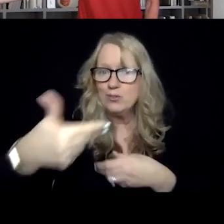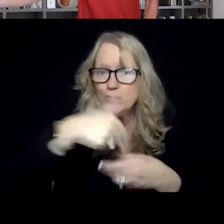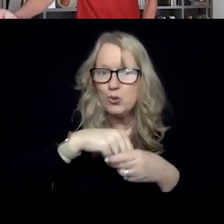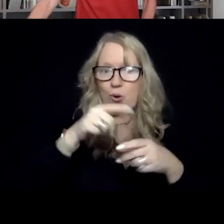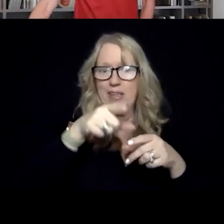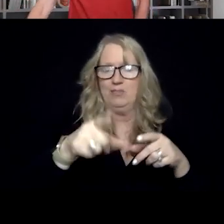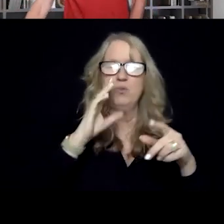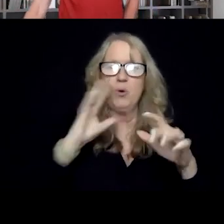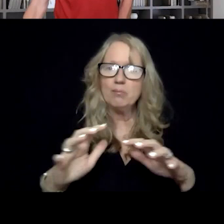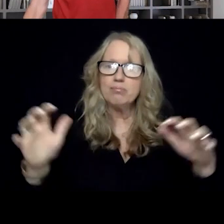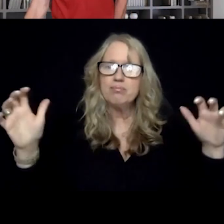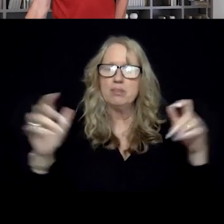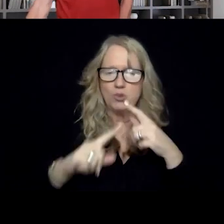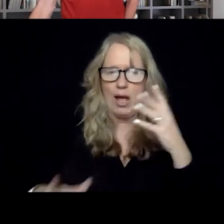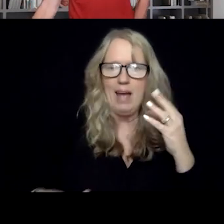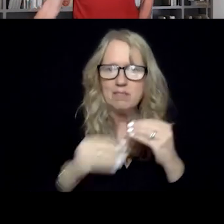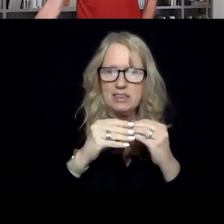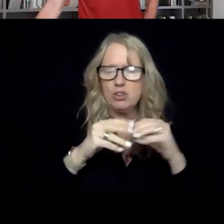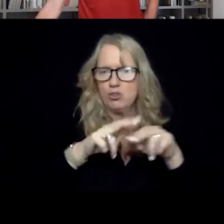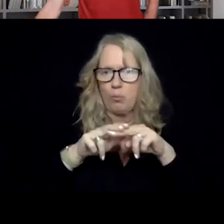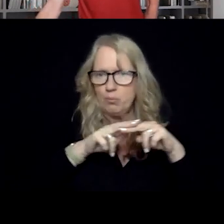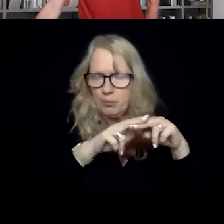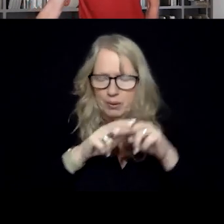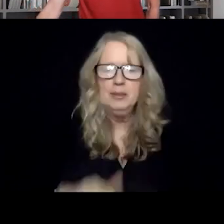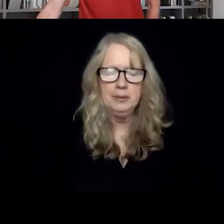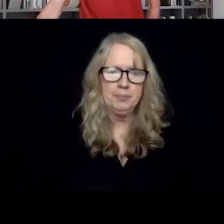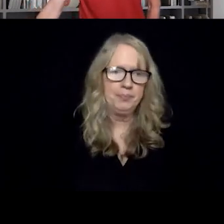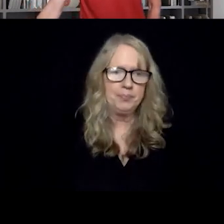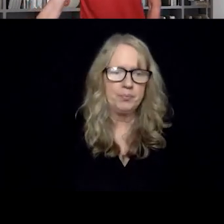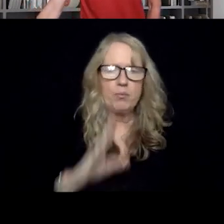TO HAVE ADDITIONAL SLOTS. WE WILL DROP THE LINK IN AND YOU CAN